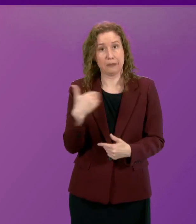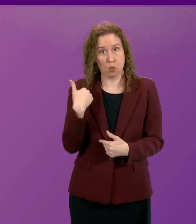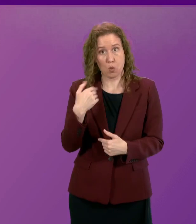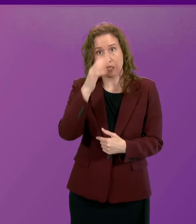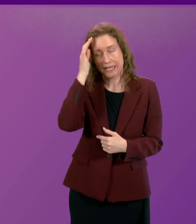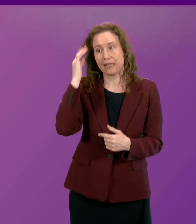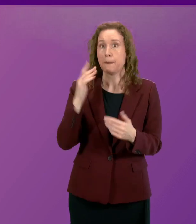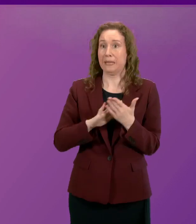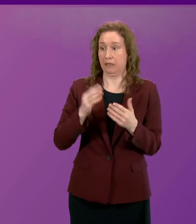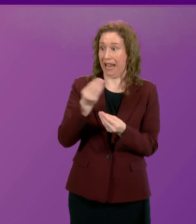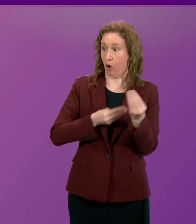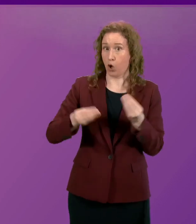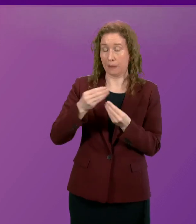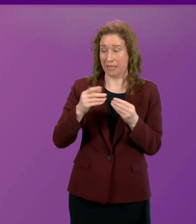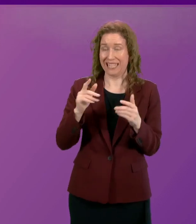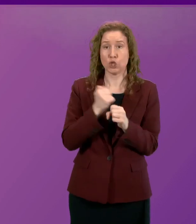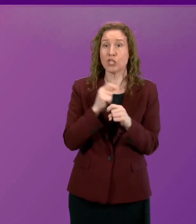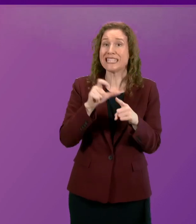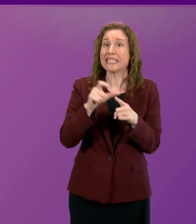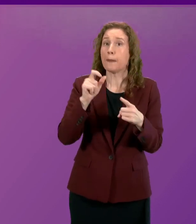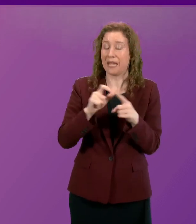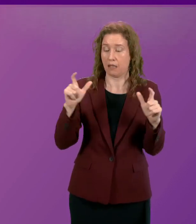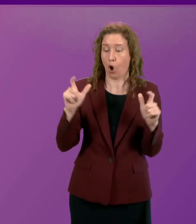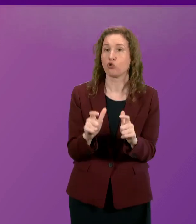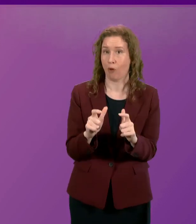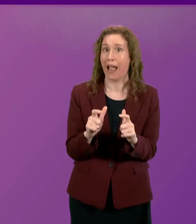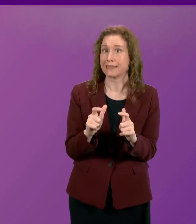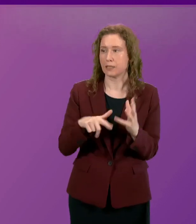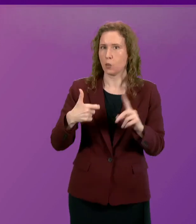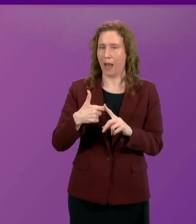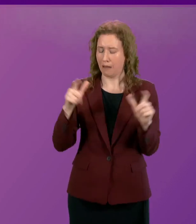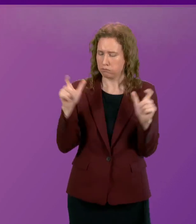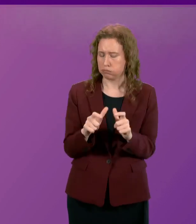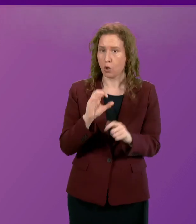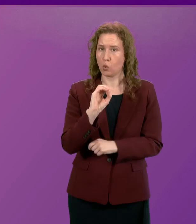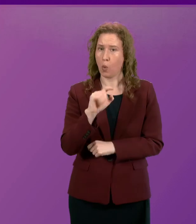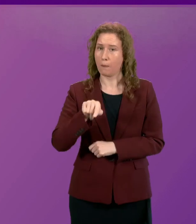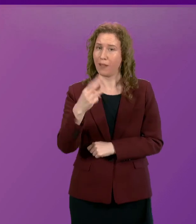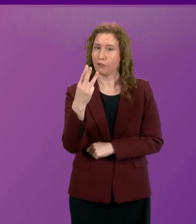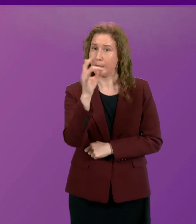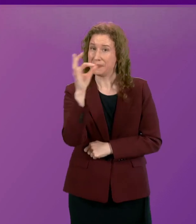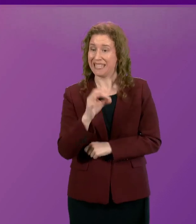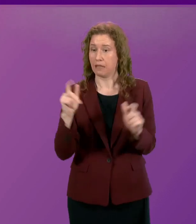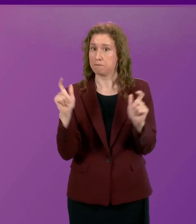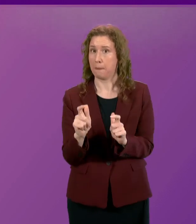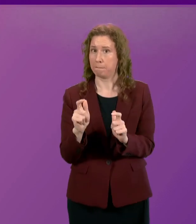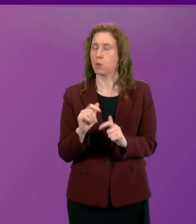in April, GDP in the United Kingdom contracted by 0.3 per cent.